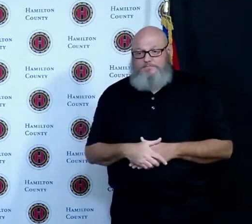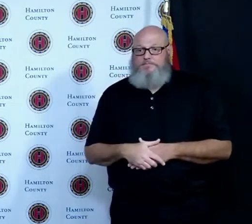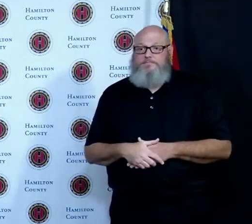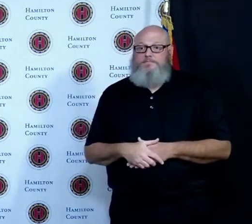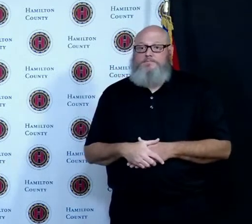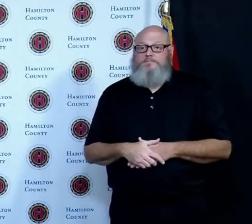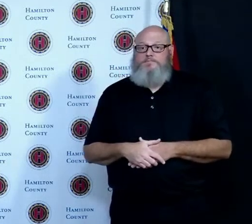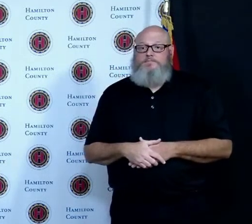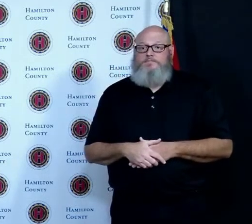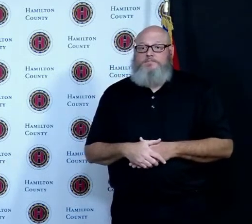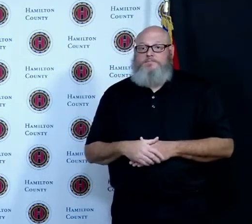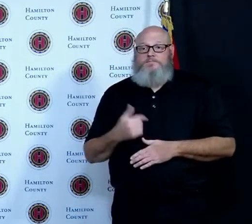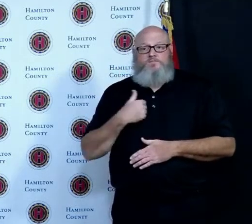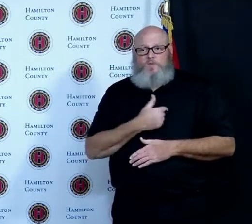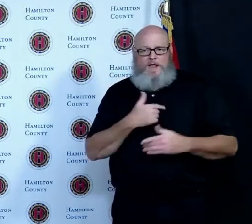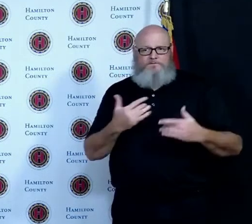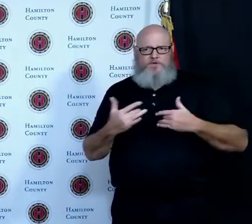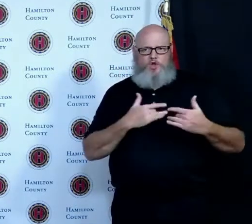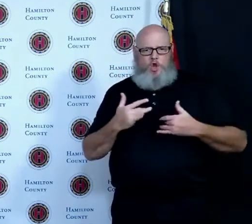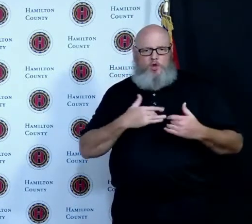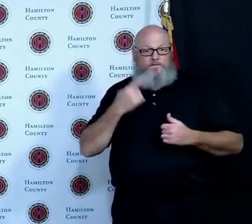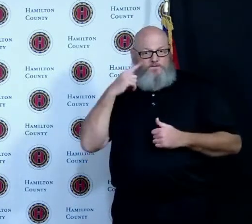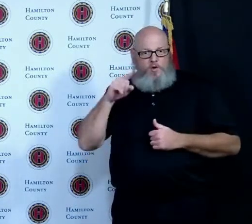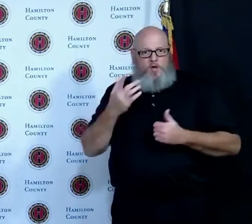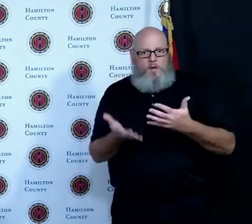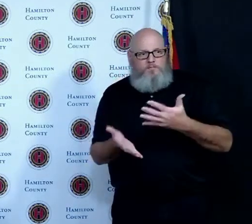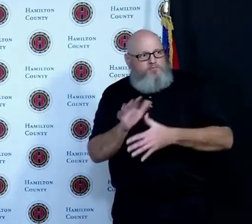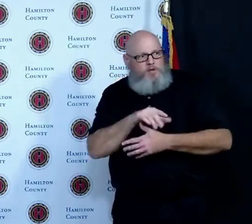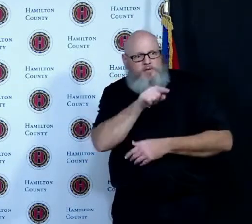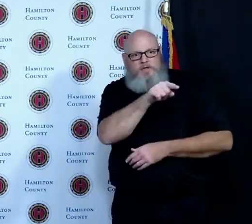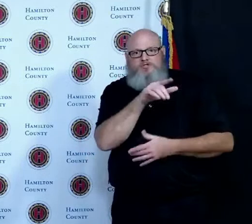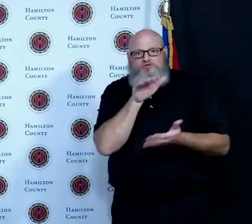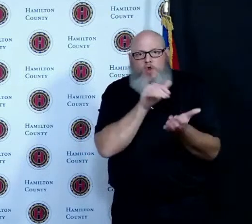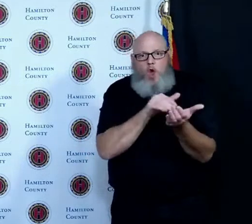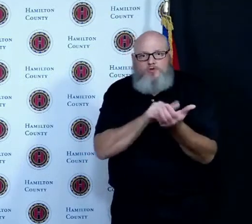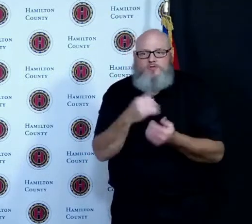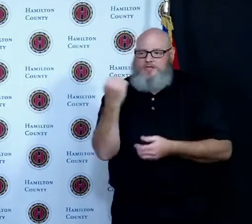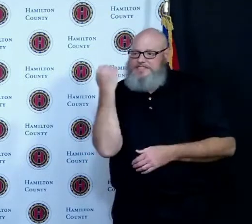we have not yet gotten to and hopefully when we see more details about the Governor's plan it